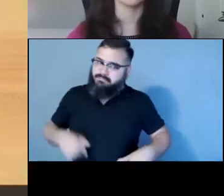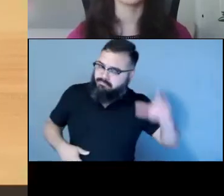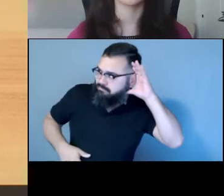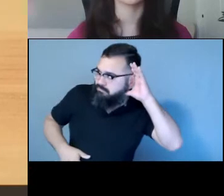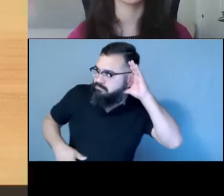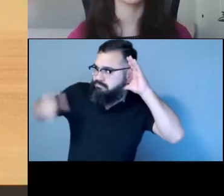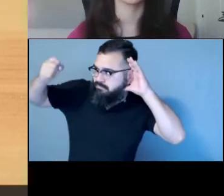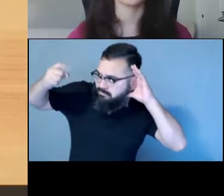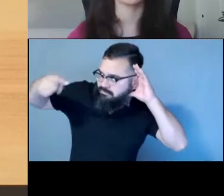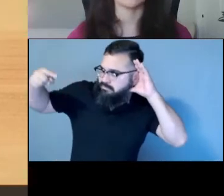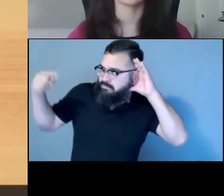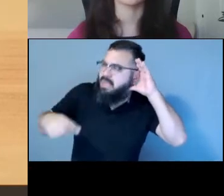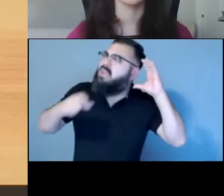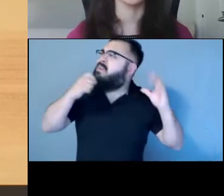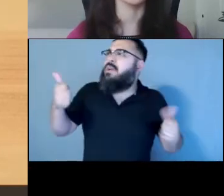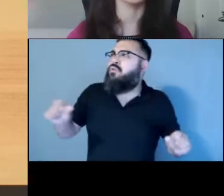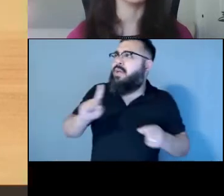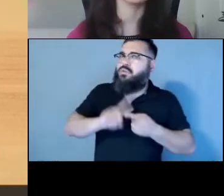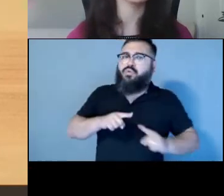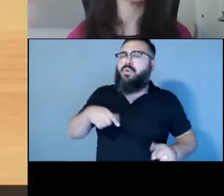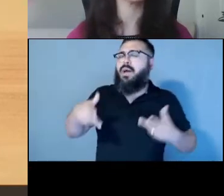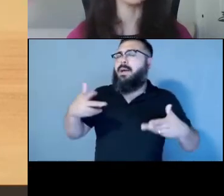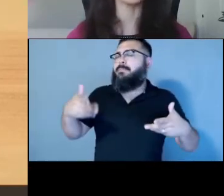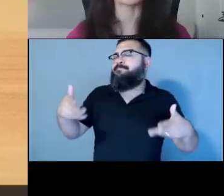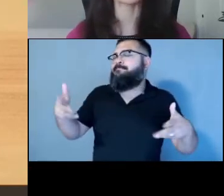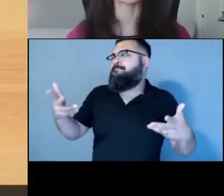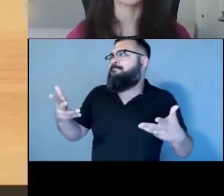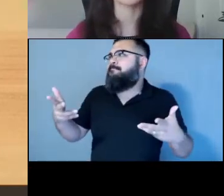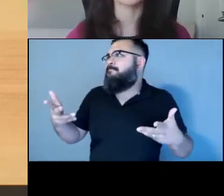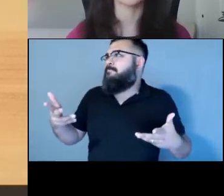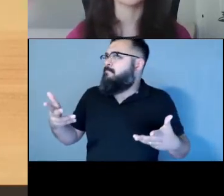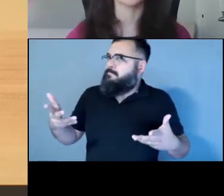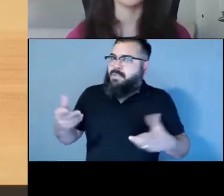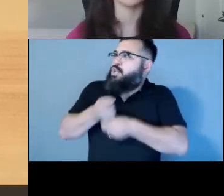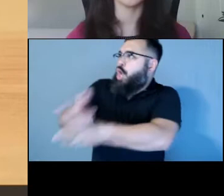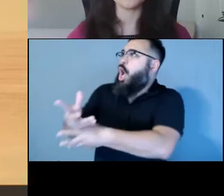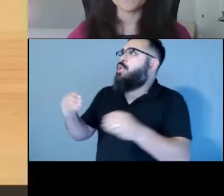and don't think that they're just trying to make, make things more difficult for the employer.